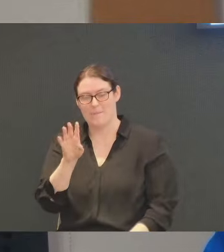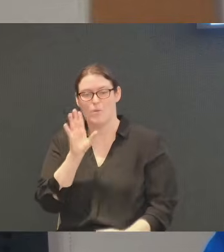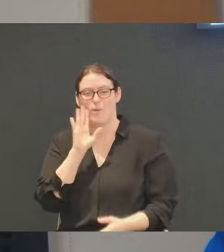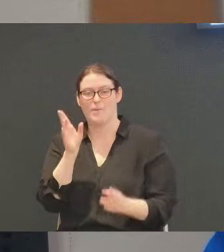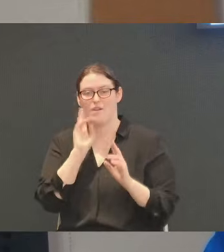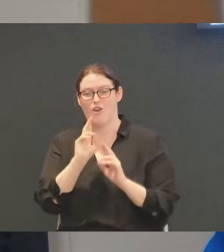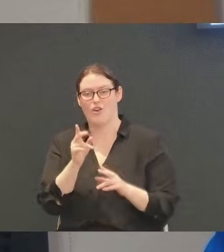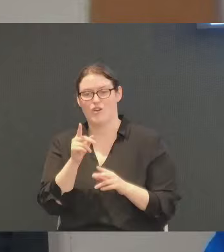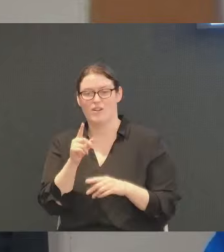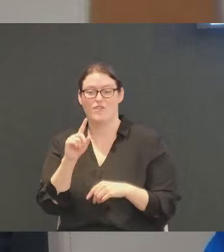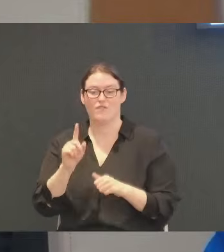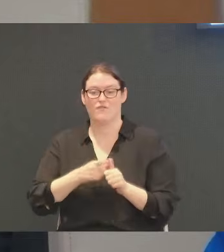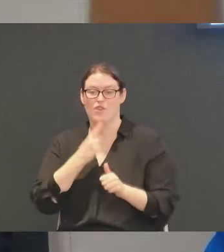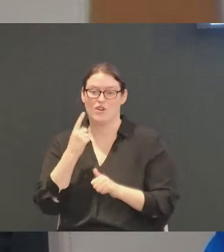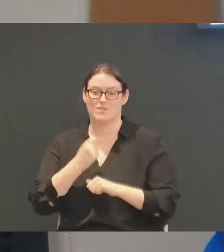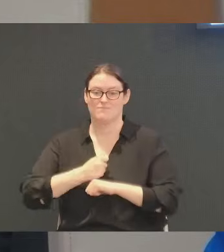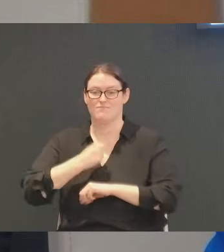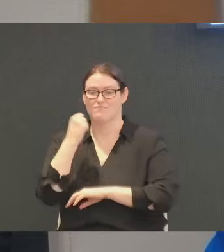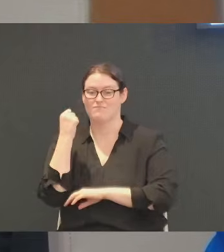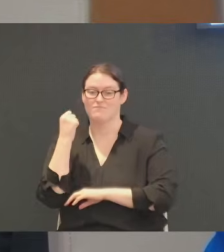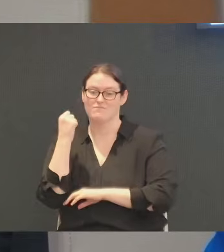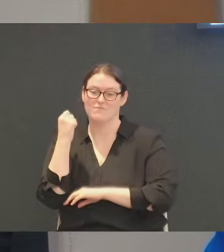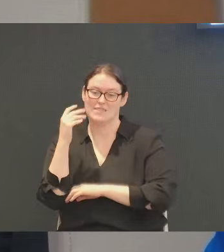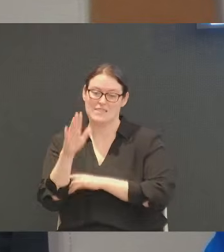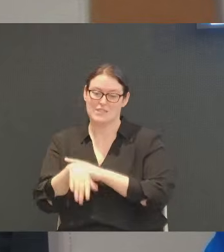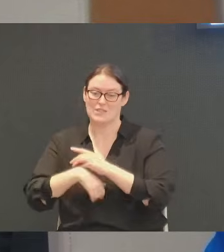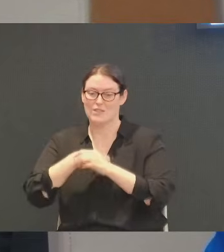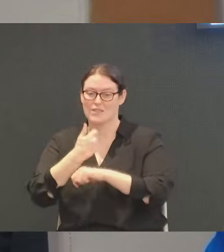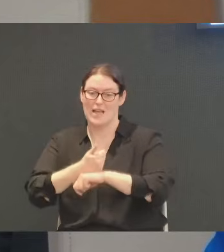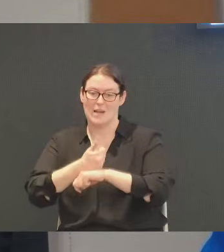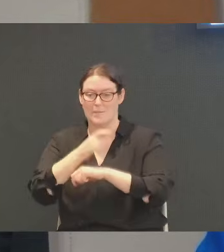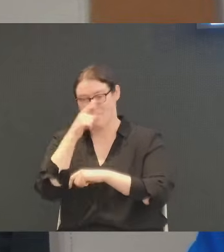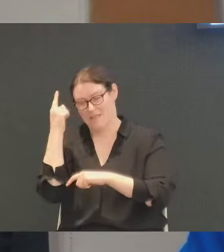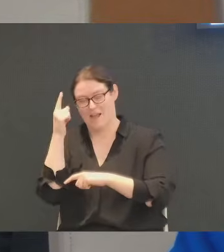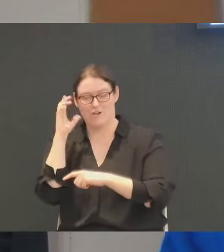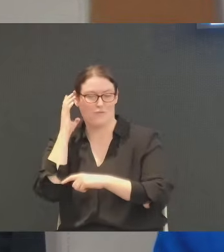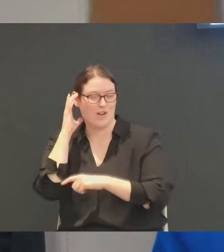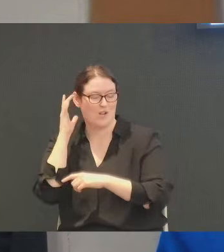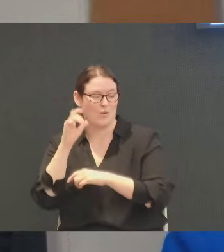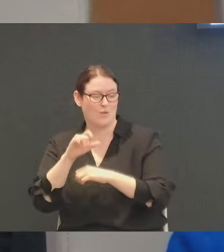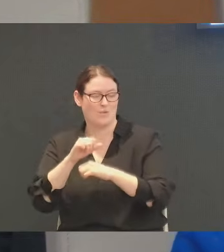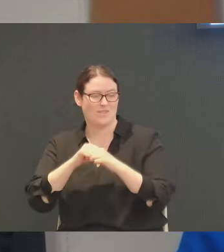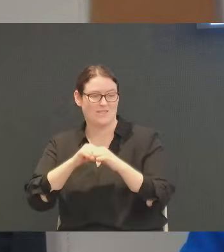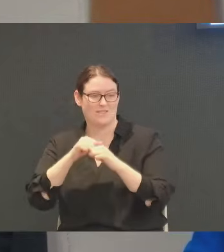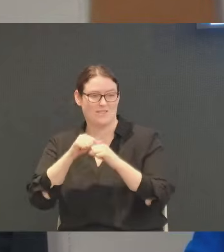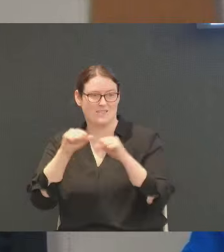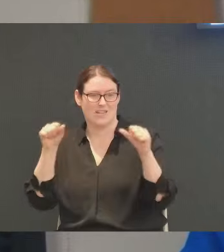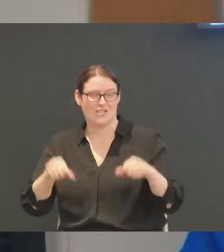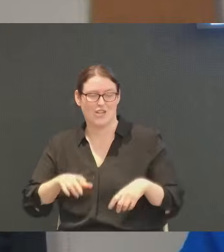first uh, black radio station in the state of Ohio and from here to the East Mississippi River. So,